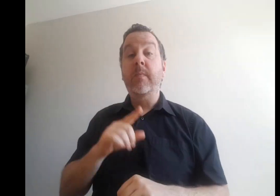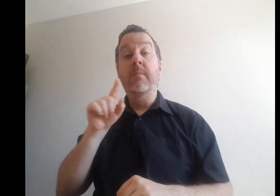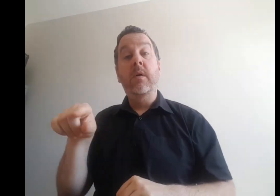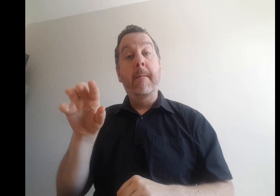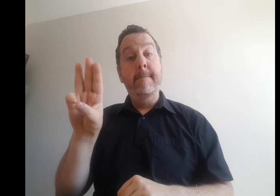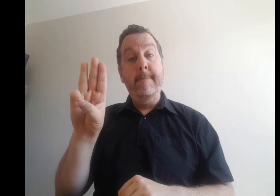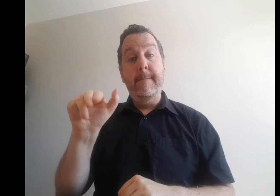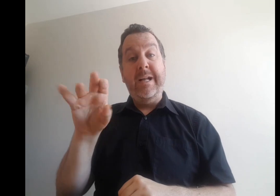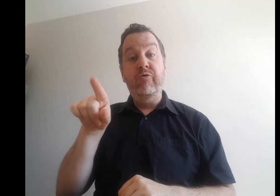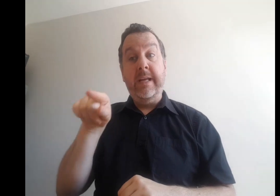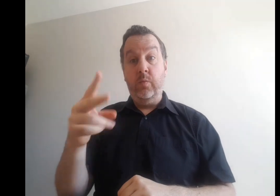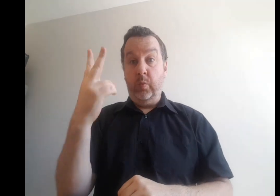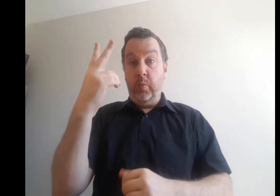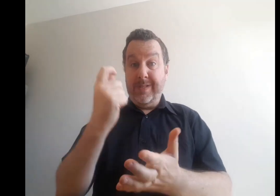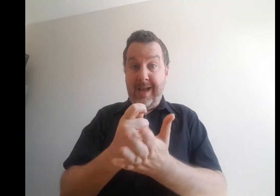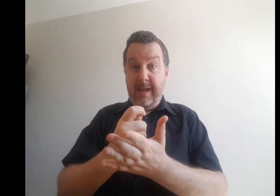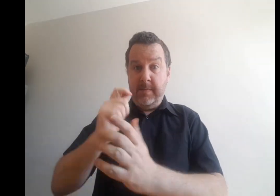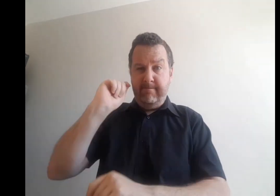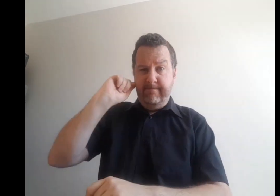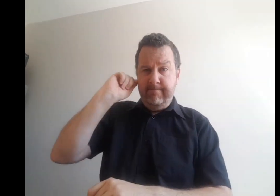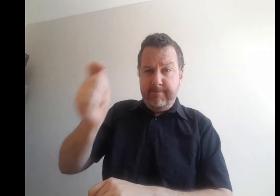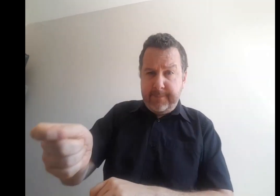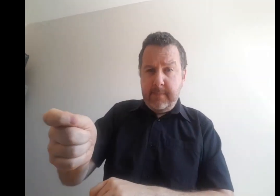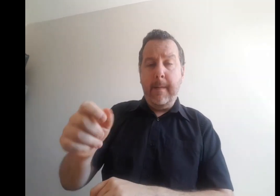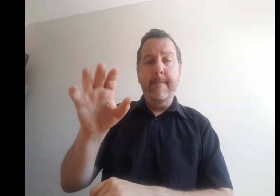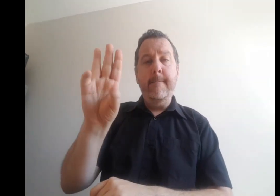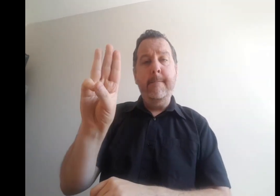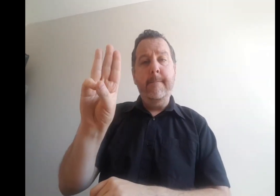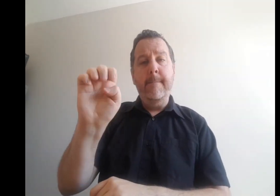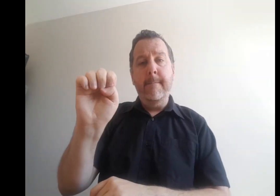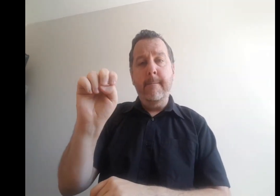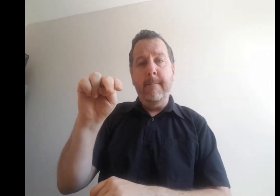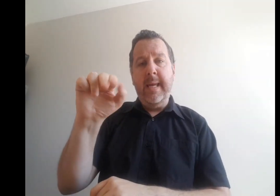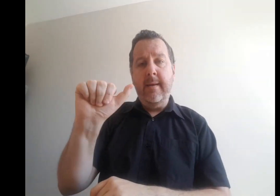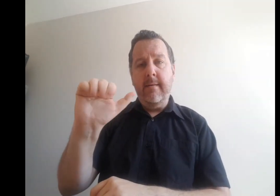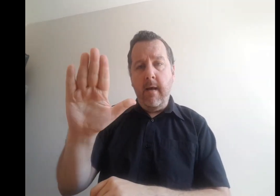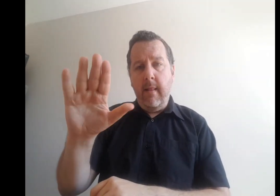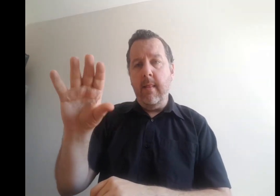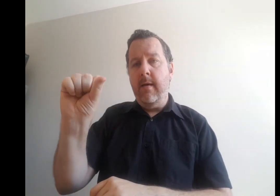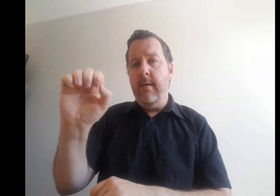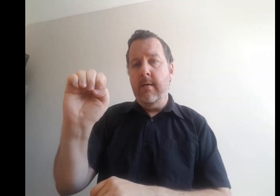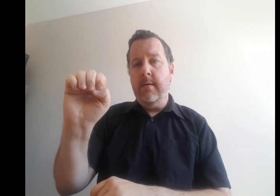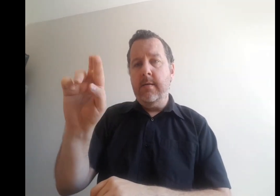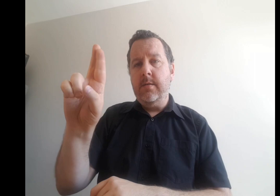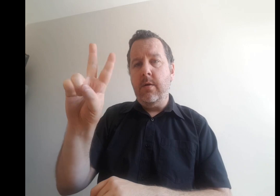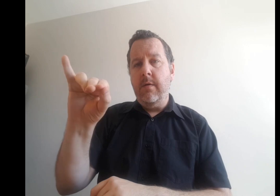He received two sentences of penal servitude as well, so there's a lot of information about